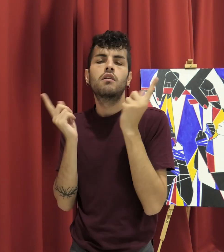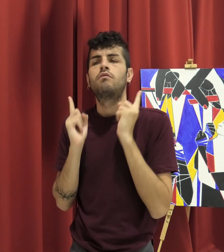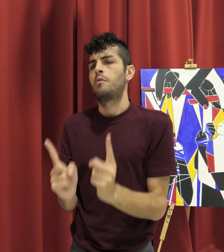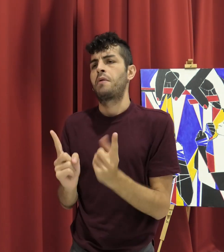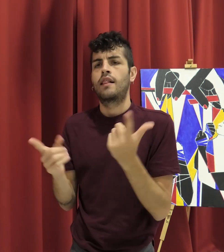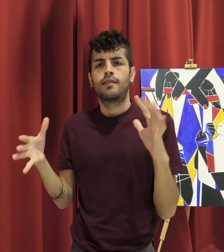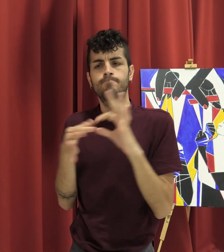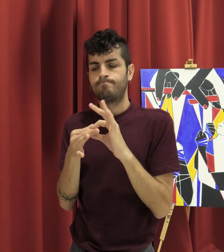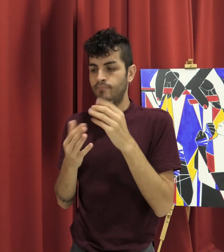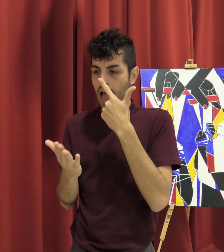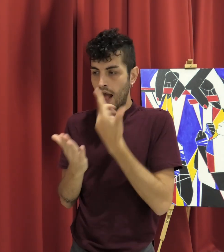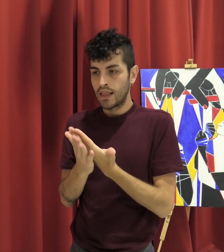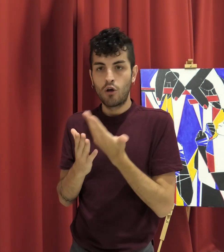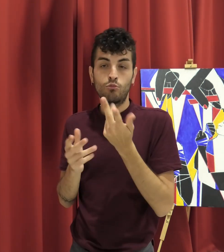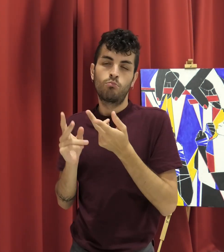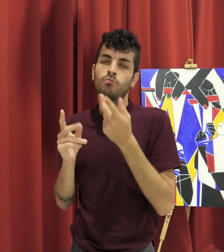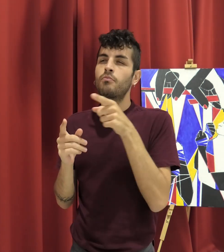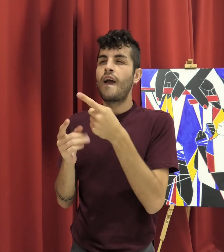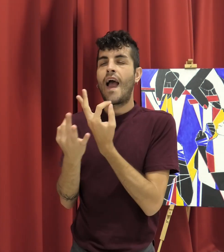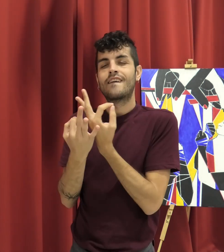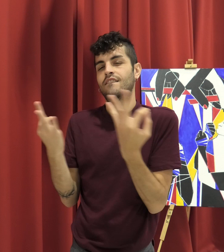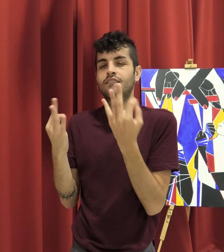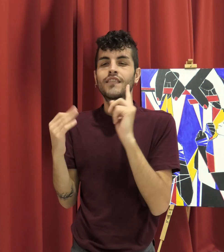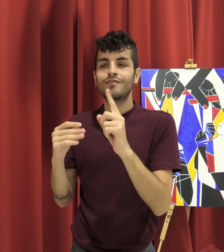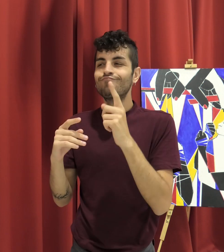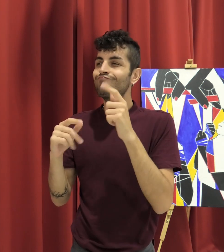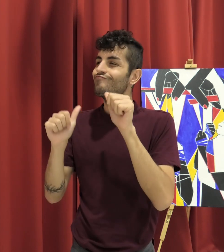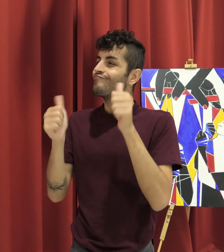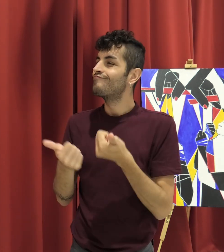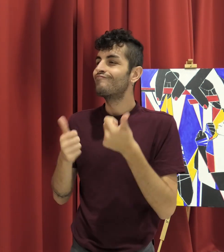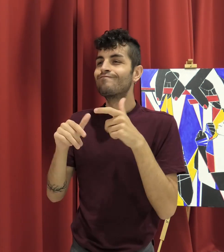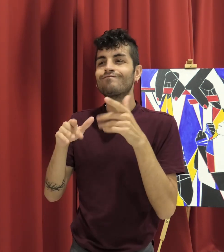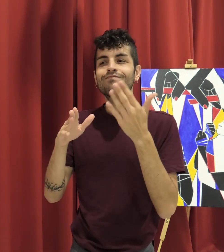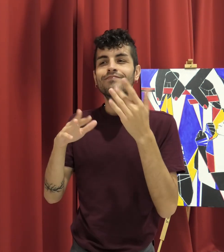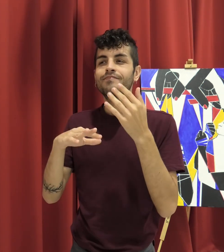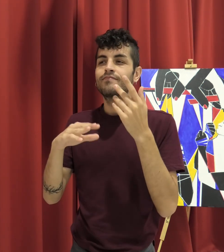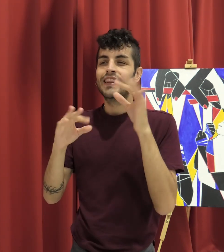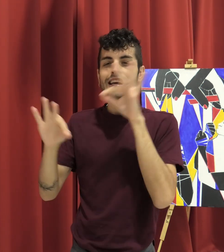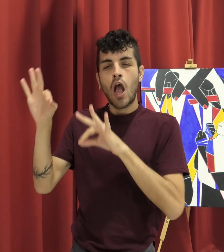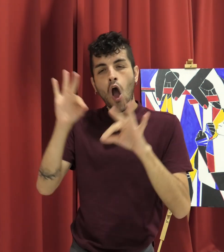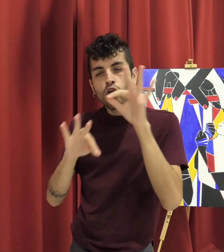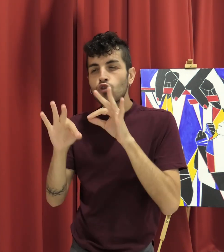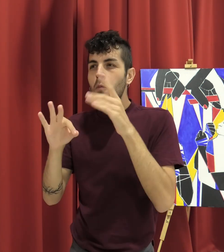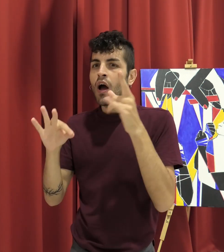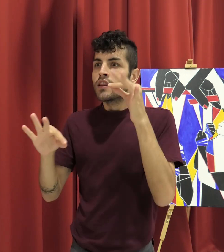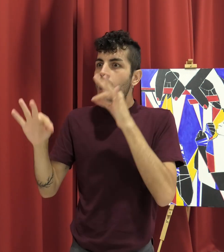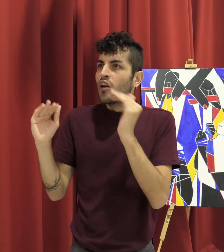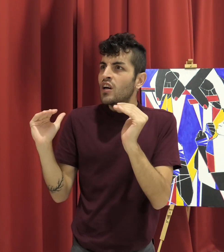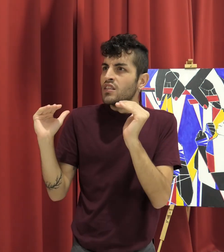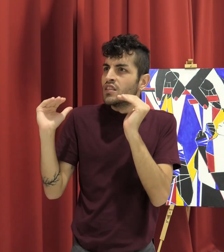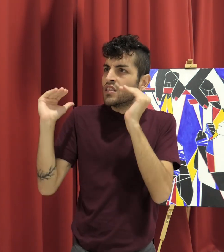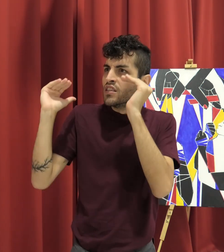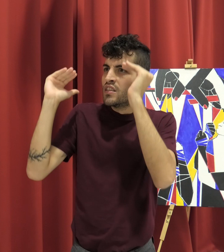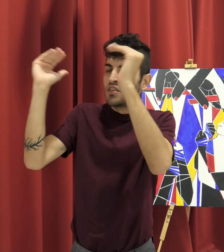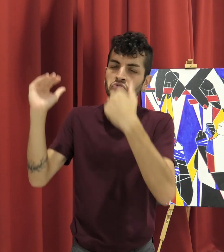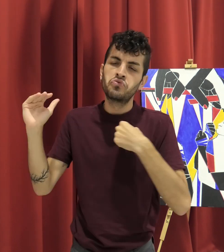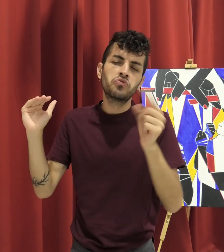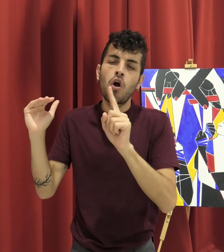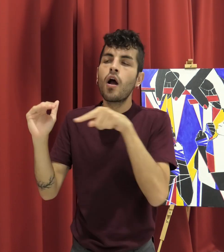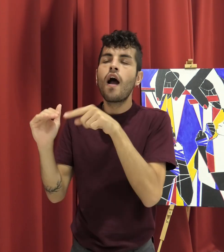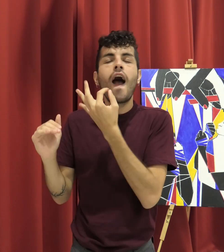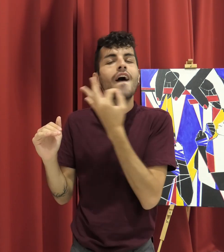I can work in various spaces, such as theatres and other venues, but the best place to perform,